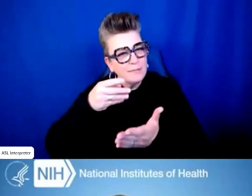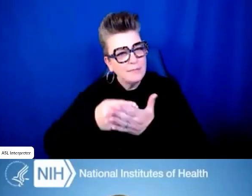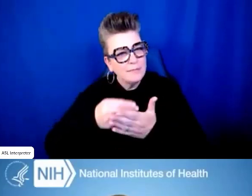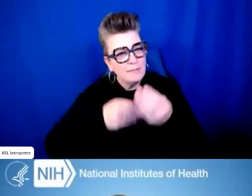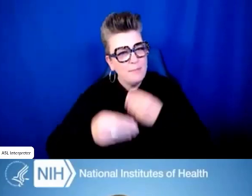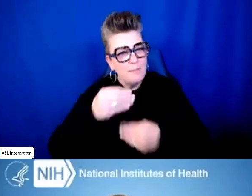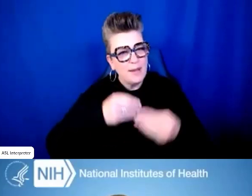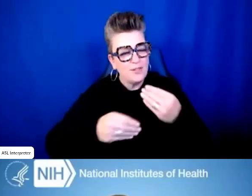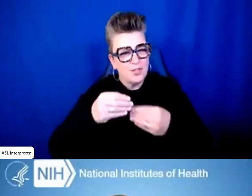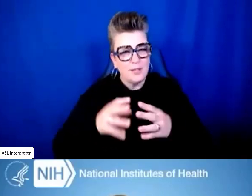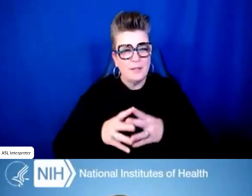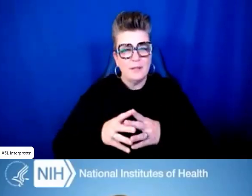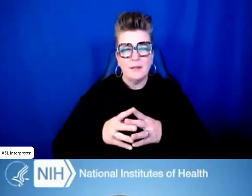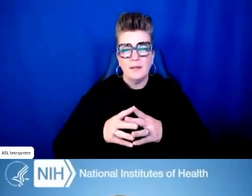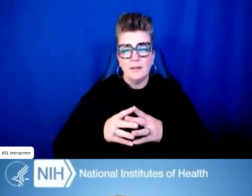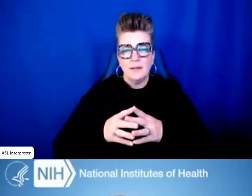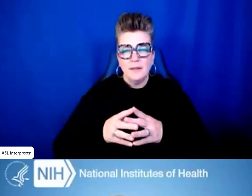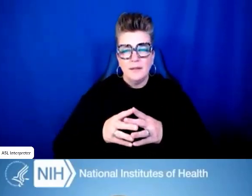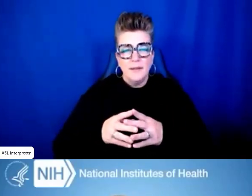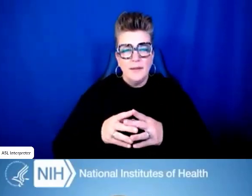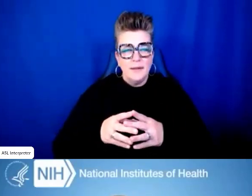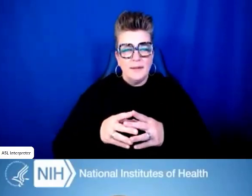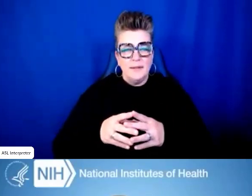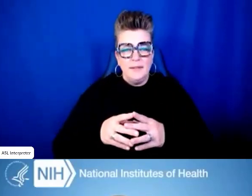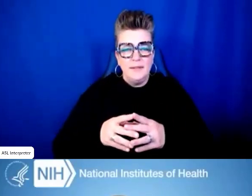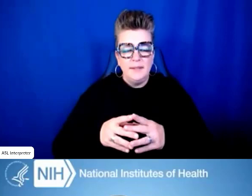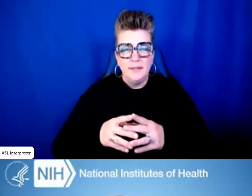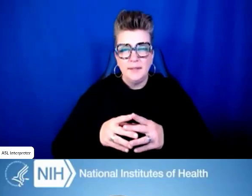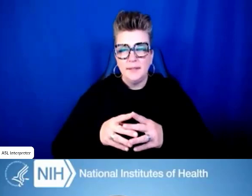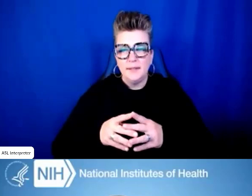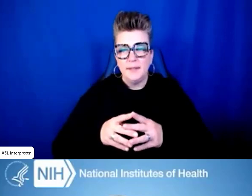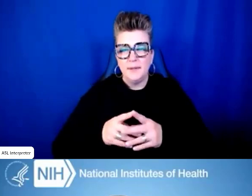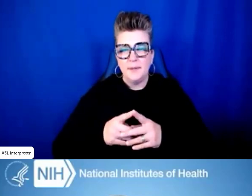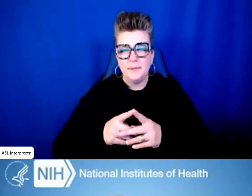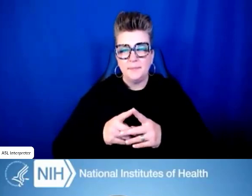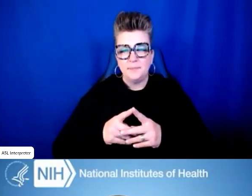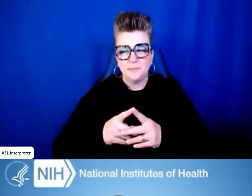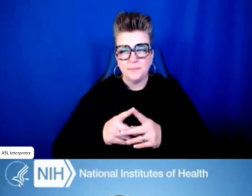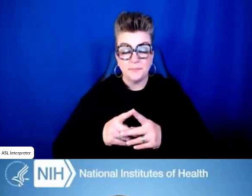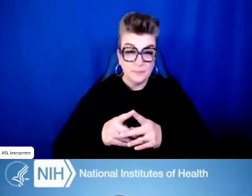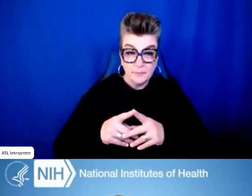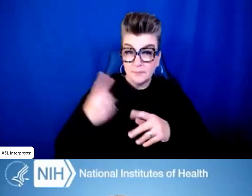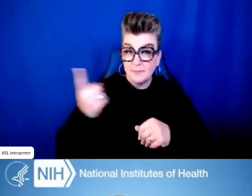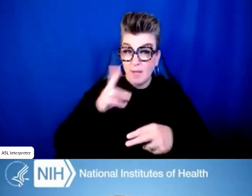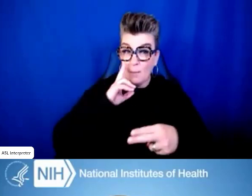It was stated previously that grants are not going to get larger; additional funds